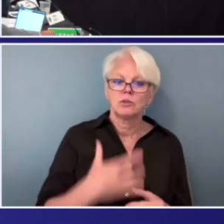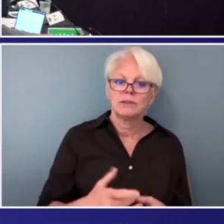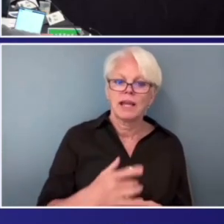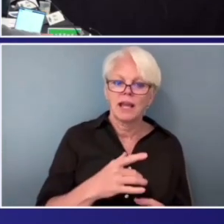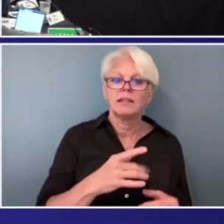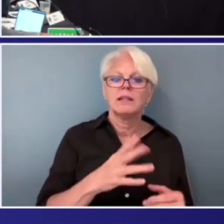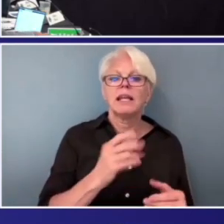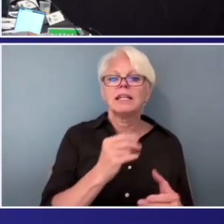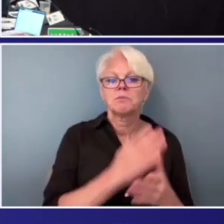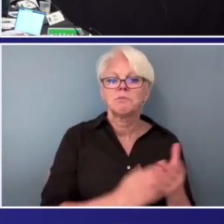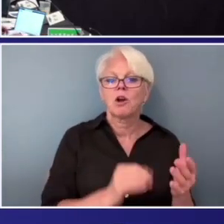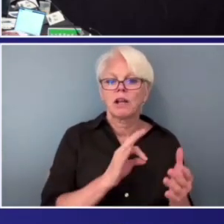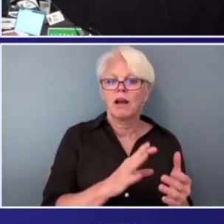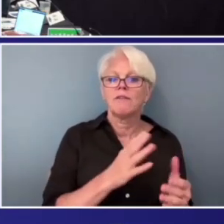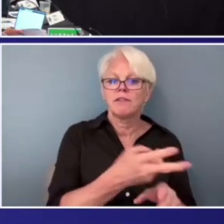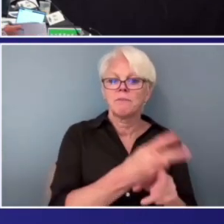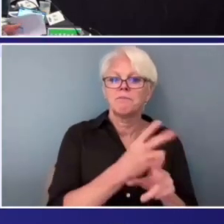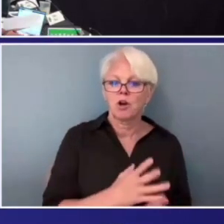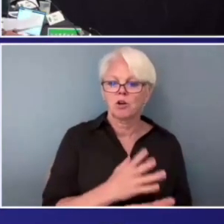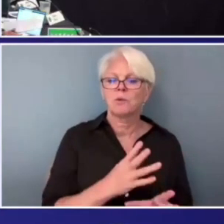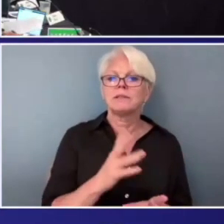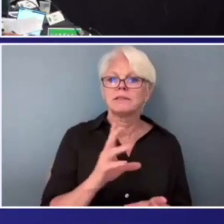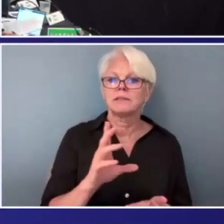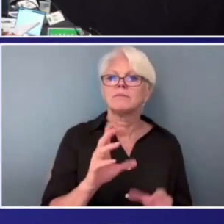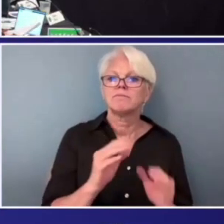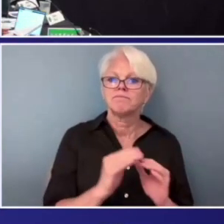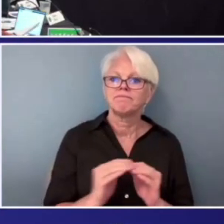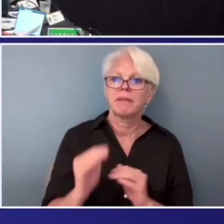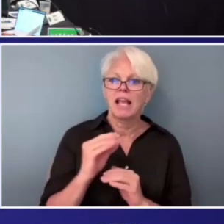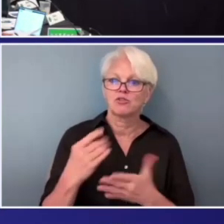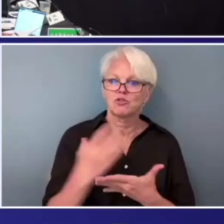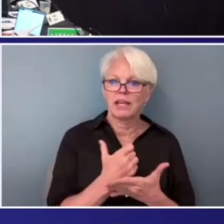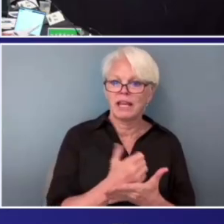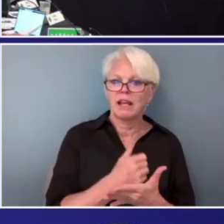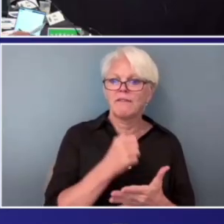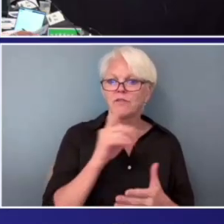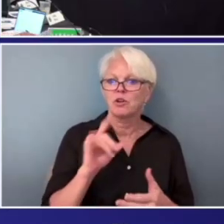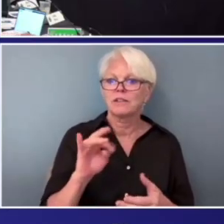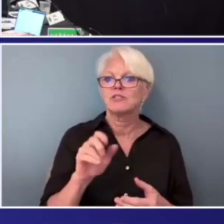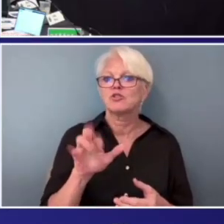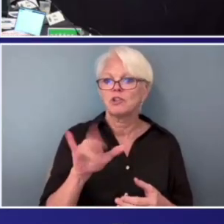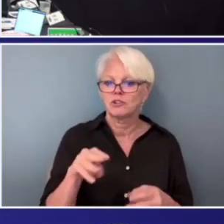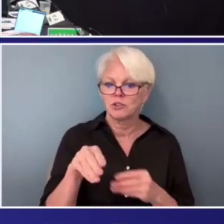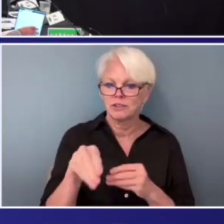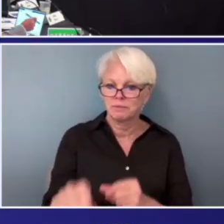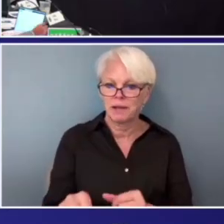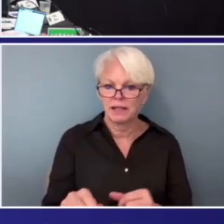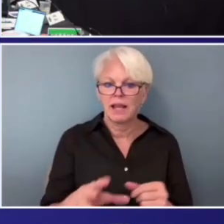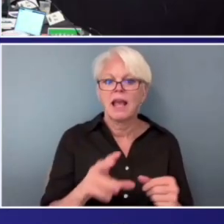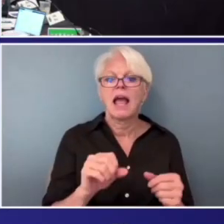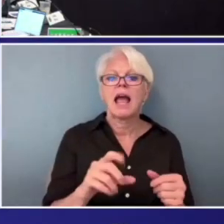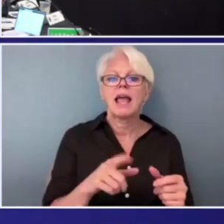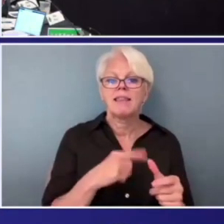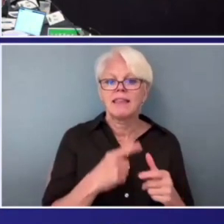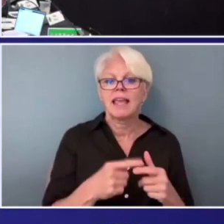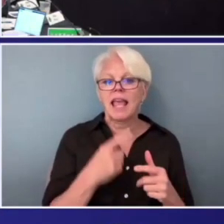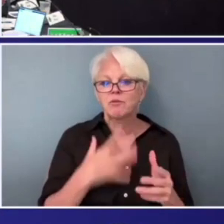income each year, and the borrower must update their income and family size, known as recertifying under a specific